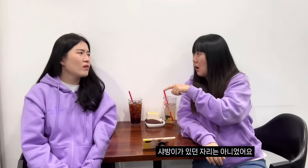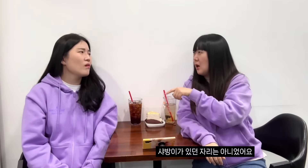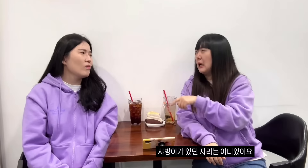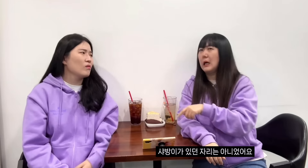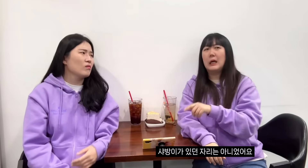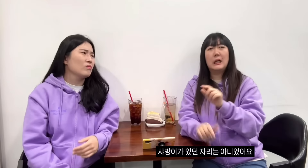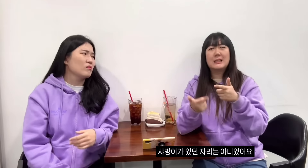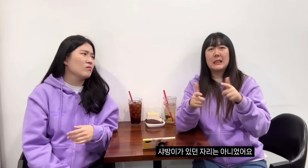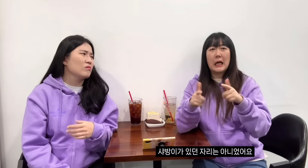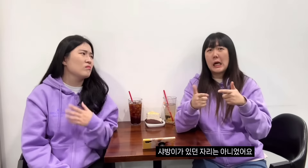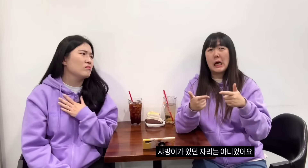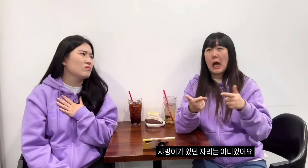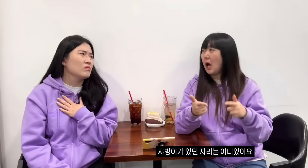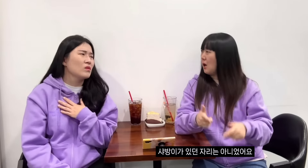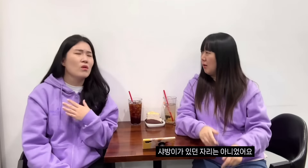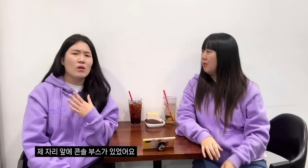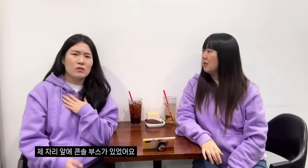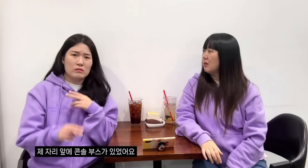but it wasn't where she was.